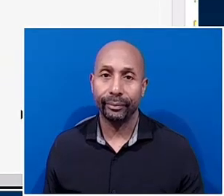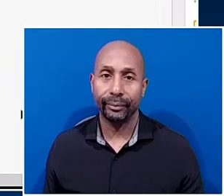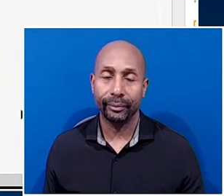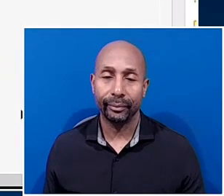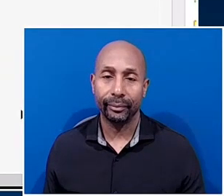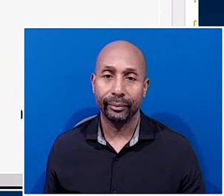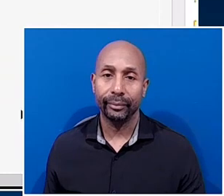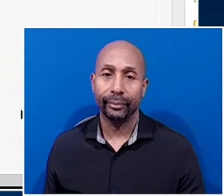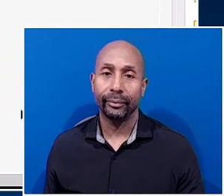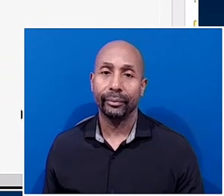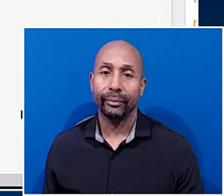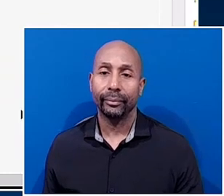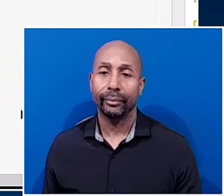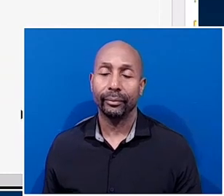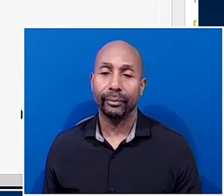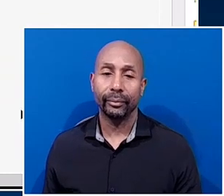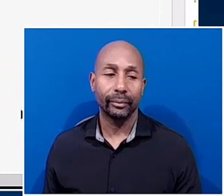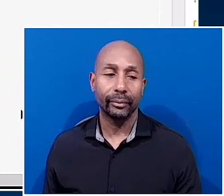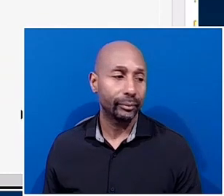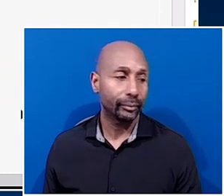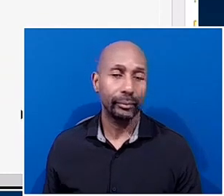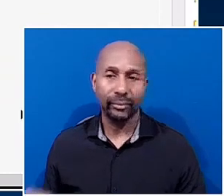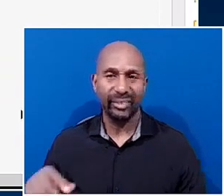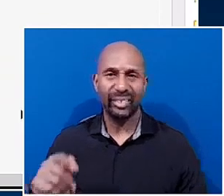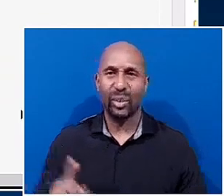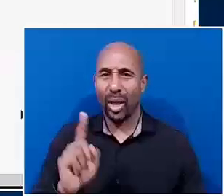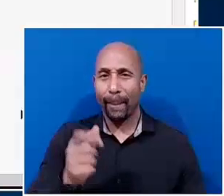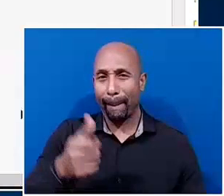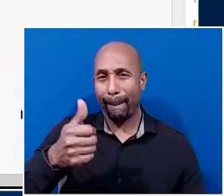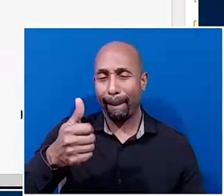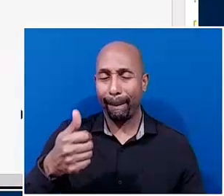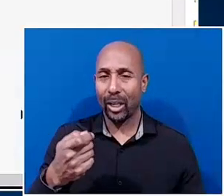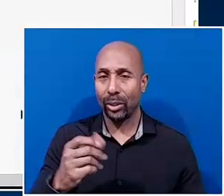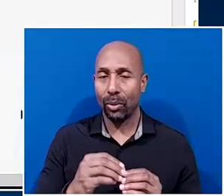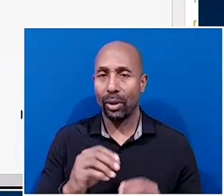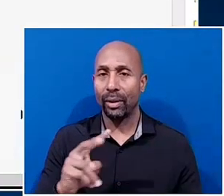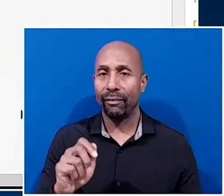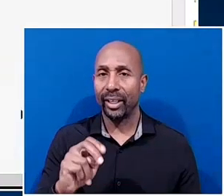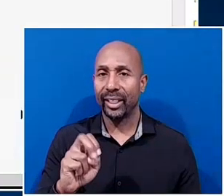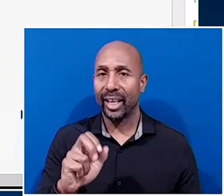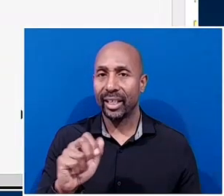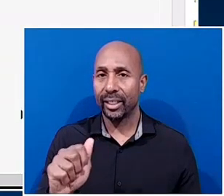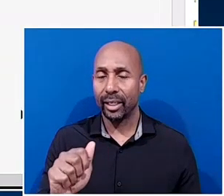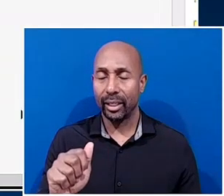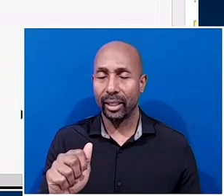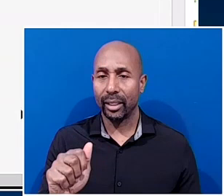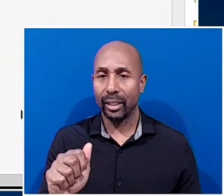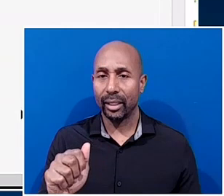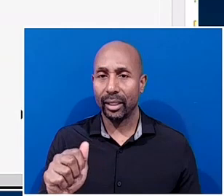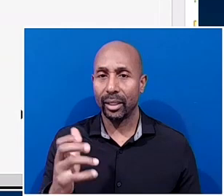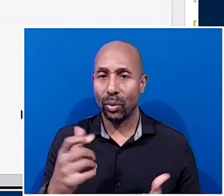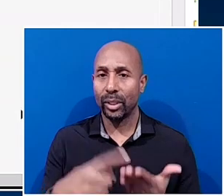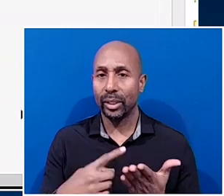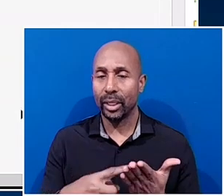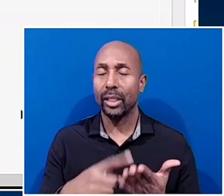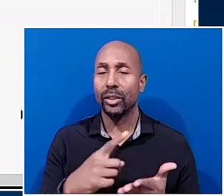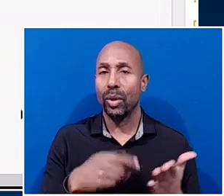So can we scroll up a little bit, Vanessa ? For just first to talk through what we had previously proposed.